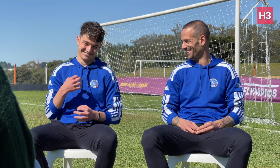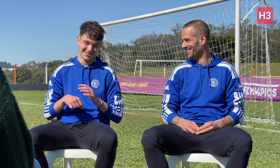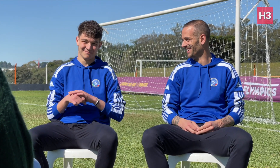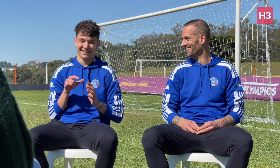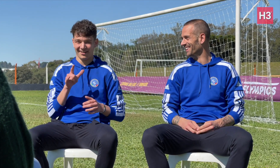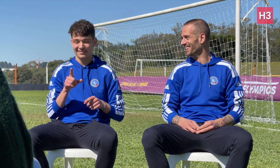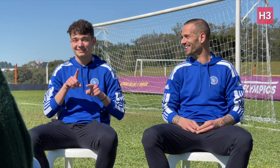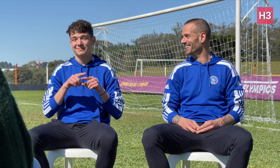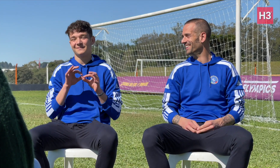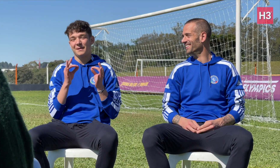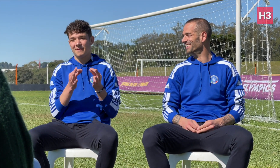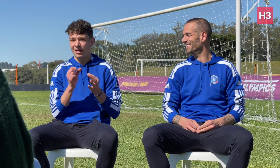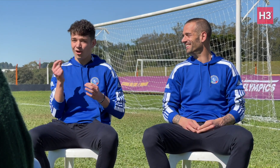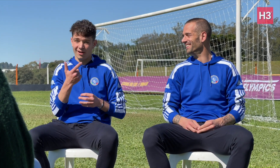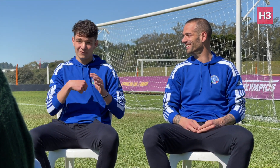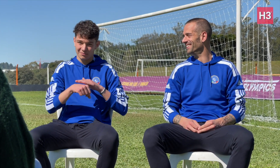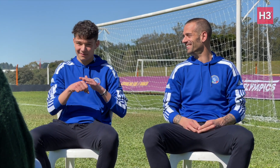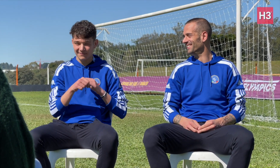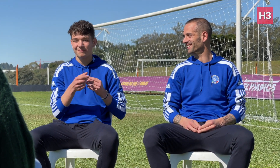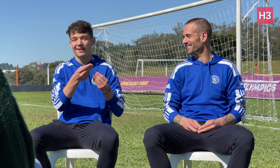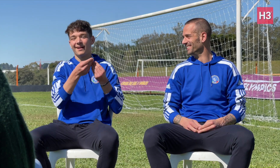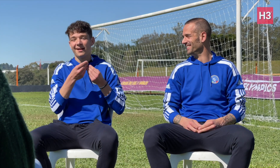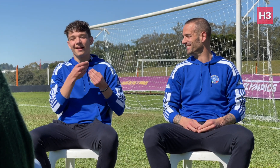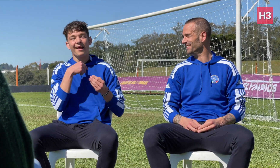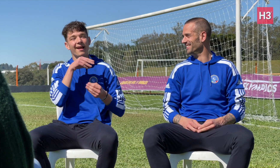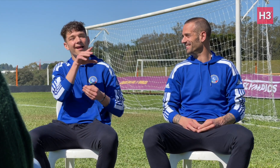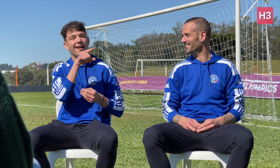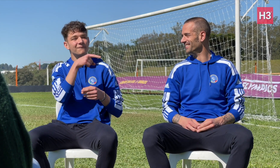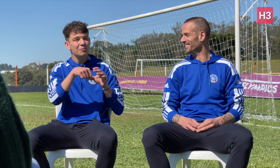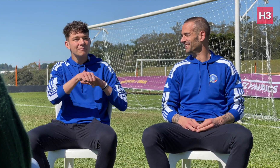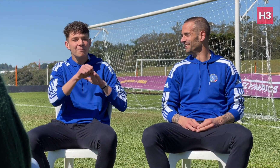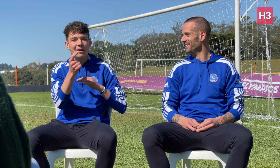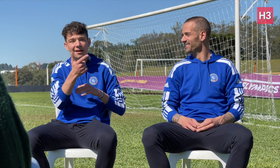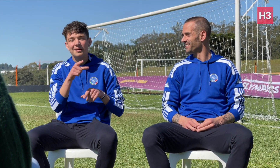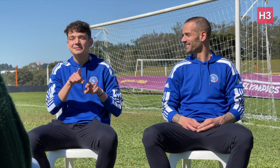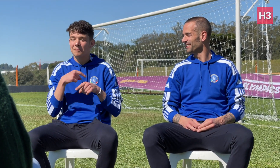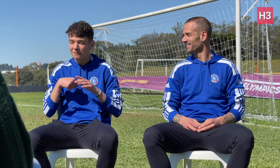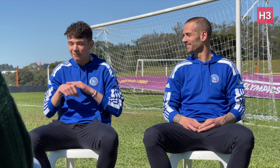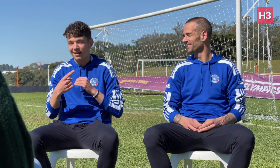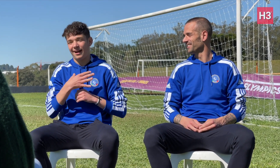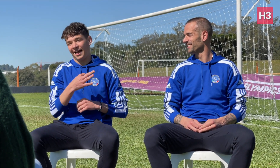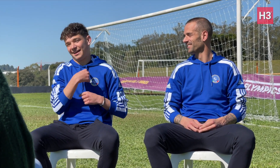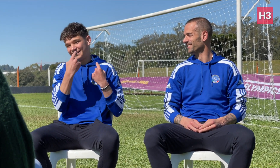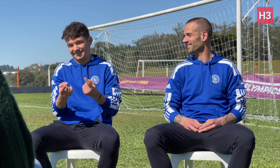My family's a big fan of football. We are a football team. We all always shared our passion for football.